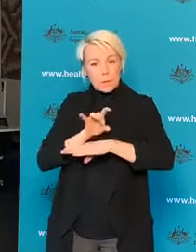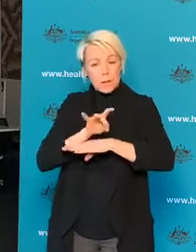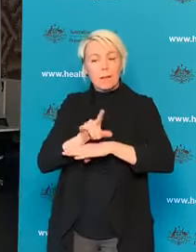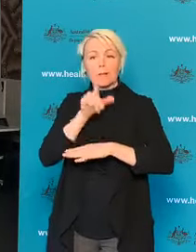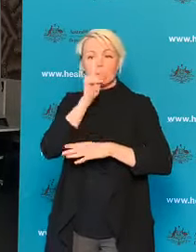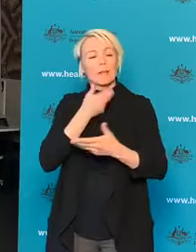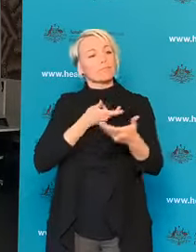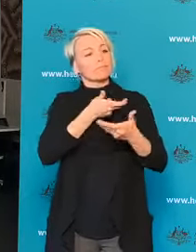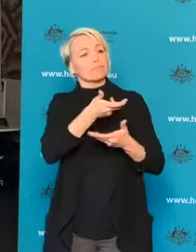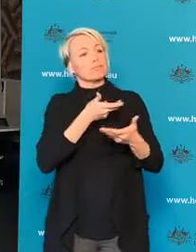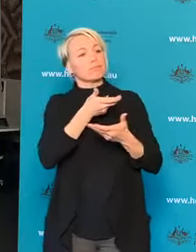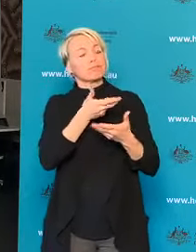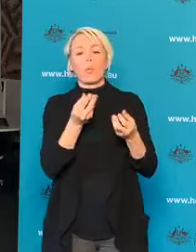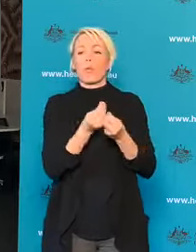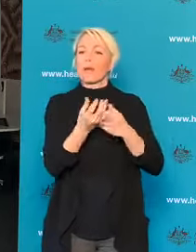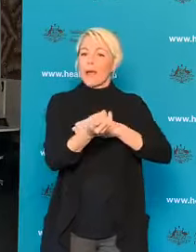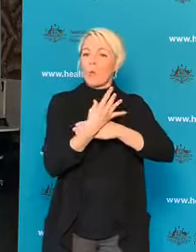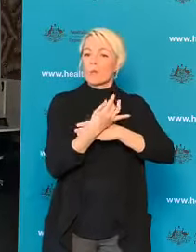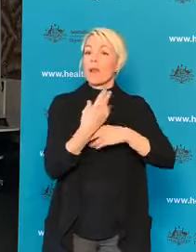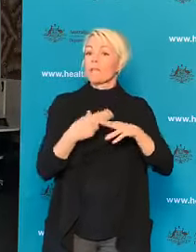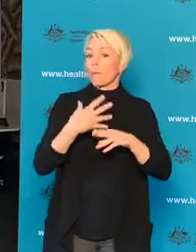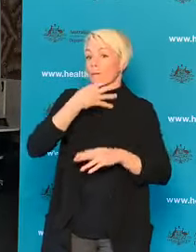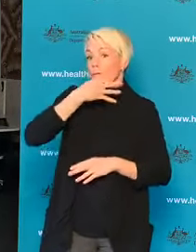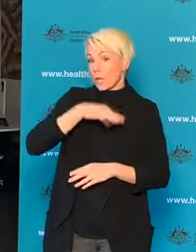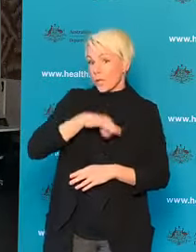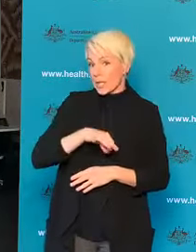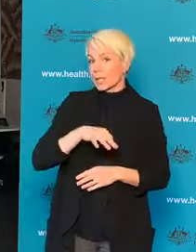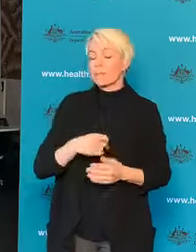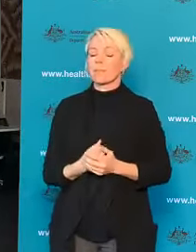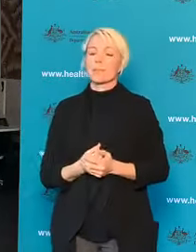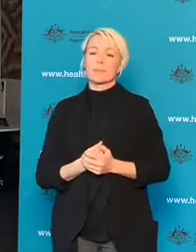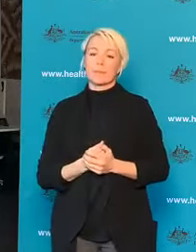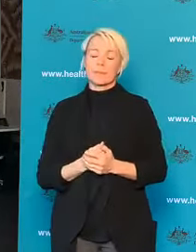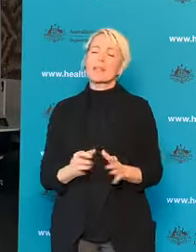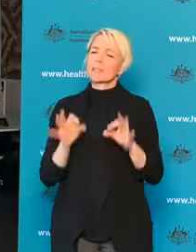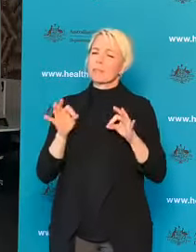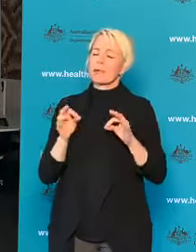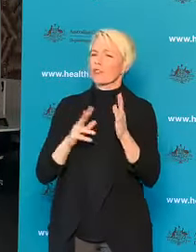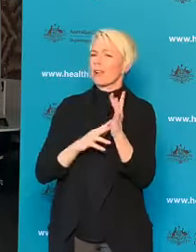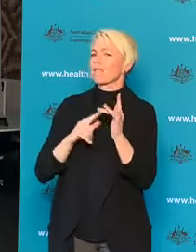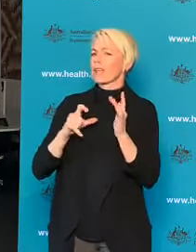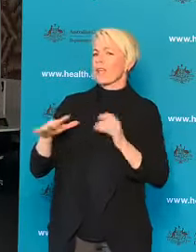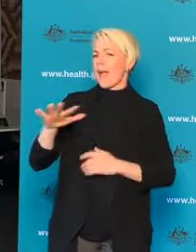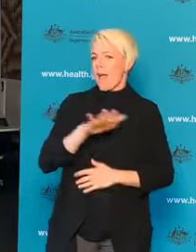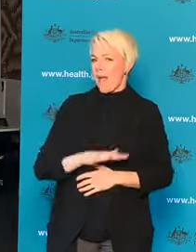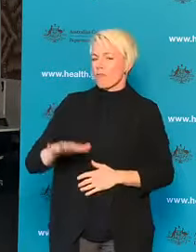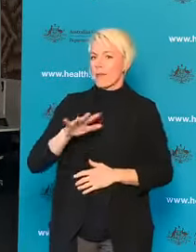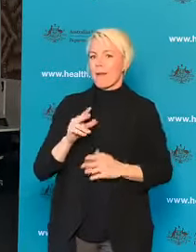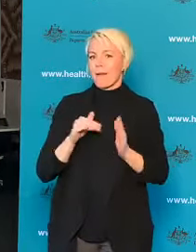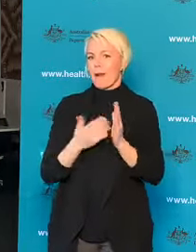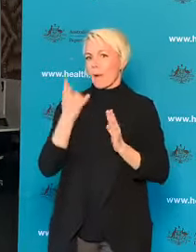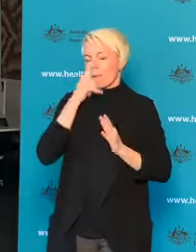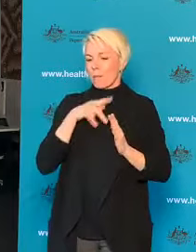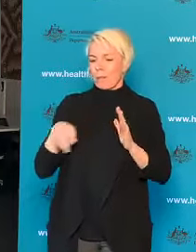concerns particularly for those in the areas in Melbourne and in Victoria which are under these current restrictions.